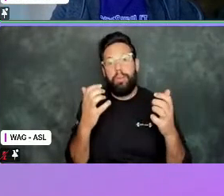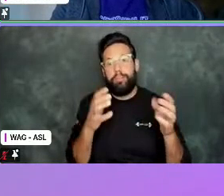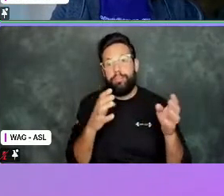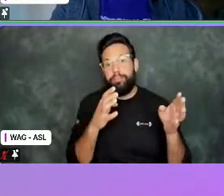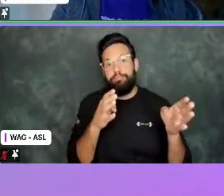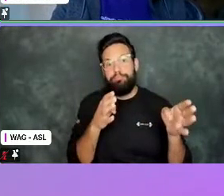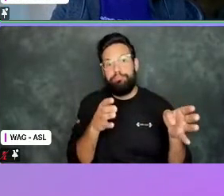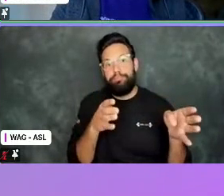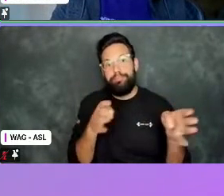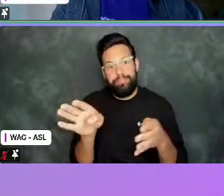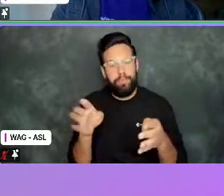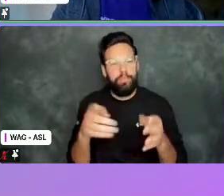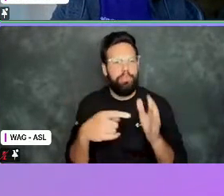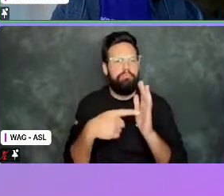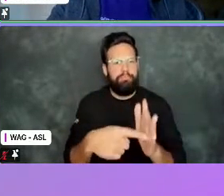domain.com. With that,